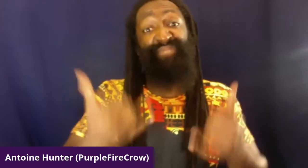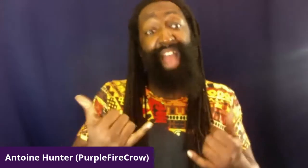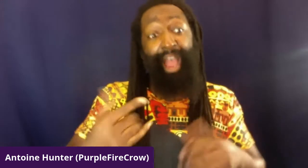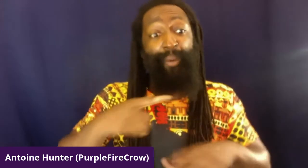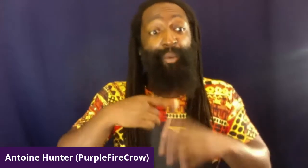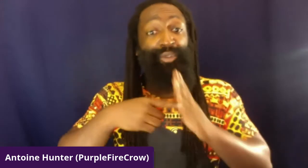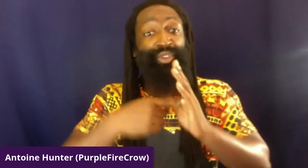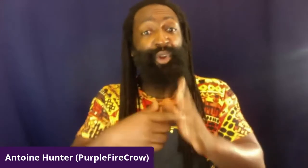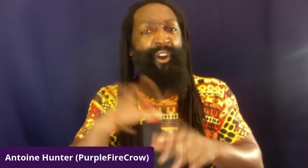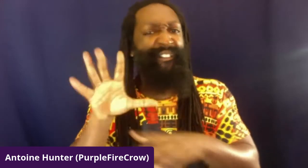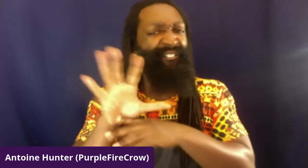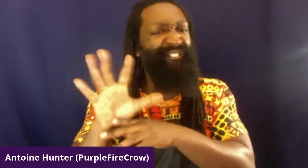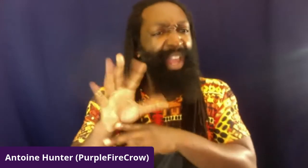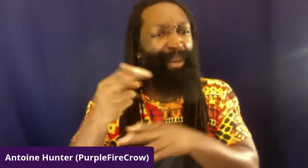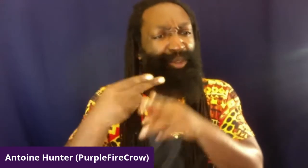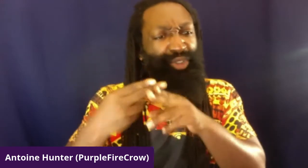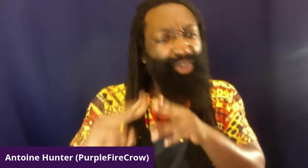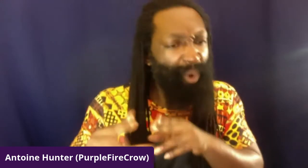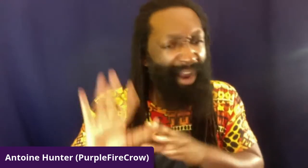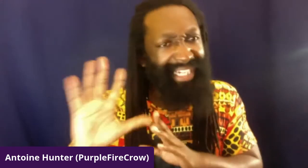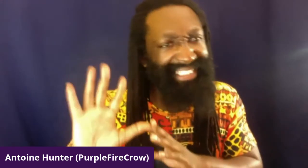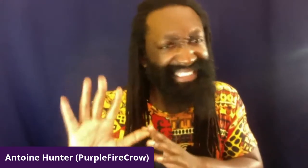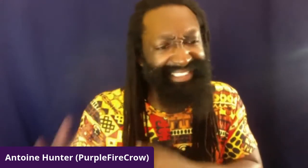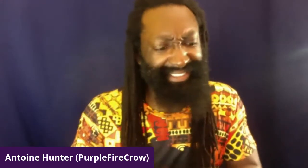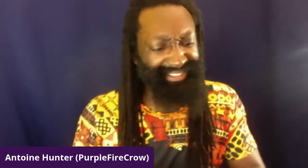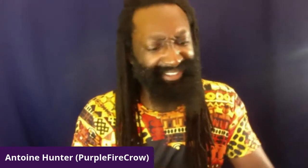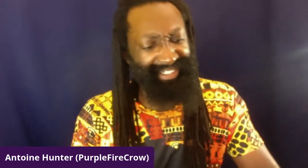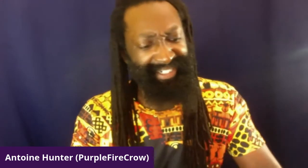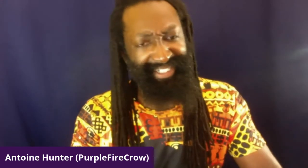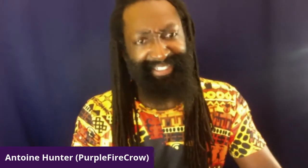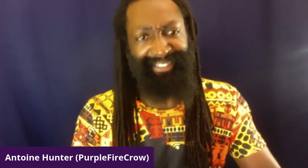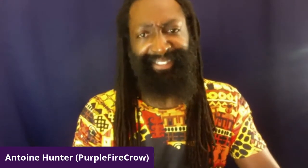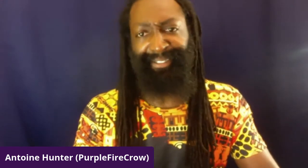Yes so, now we're gonna show a brief film about him.